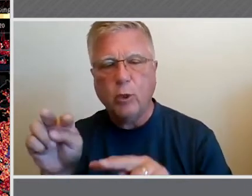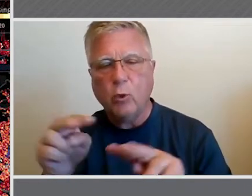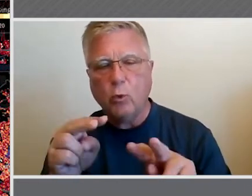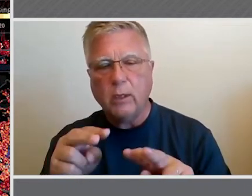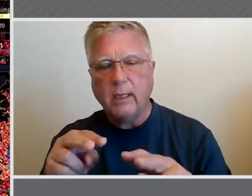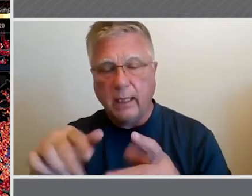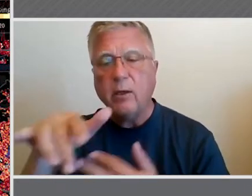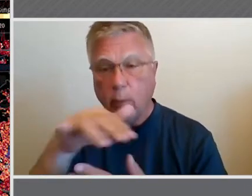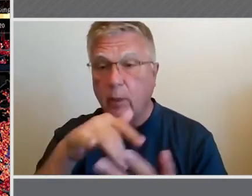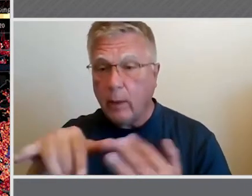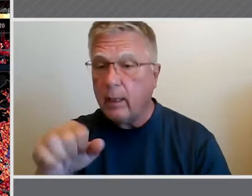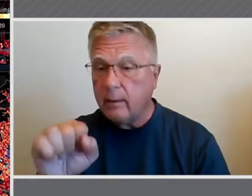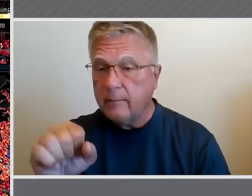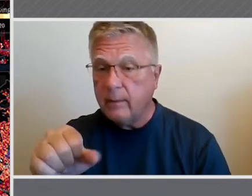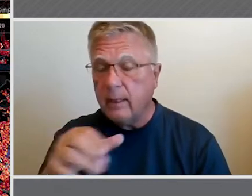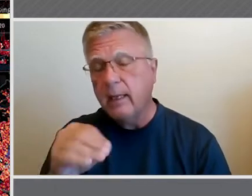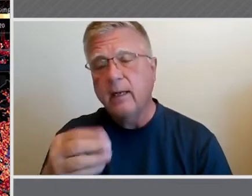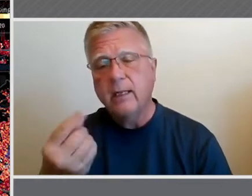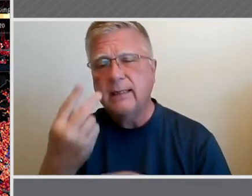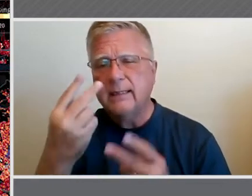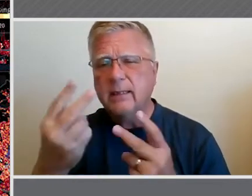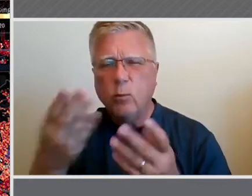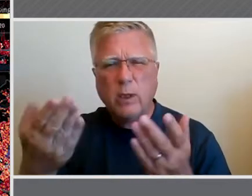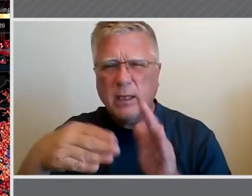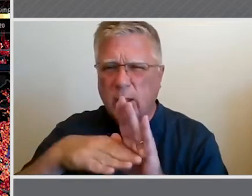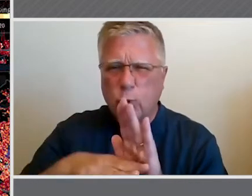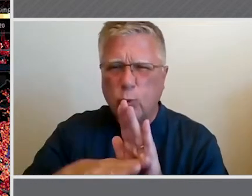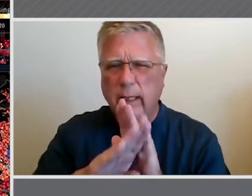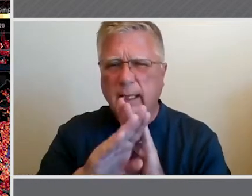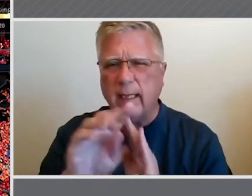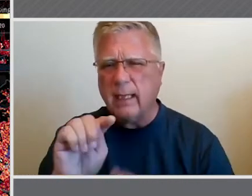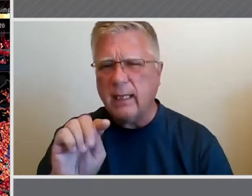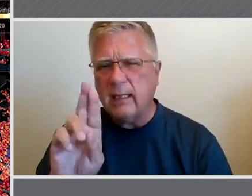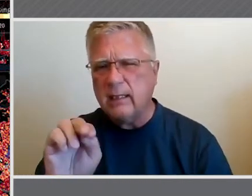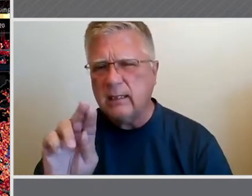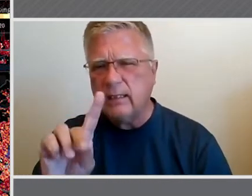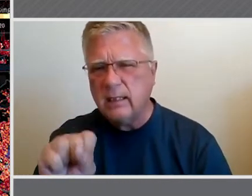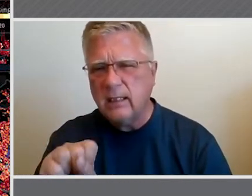some of the trends that we've seen in fair housing as it relates to income as it relates